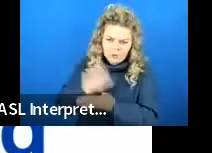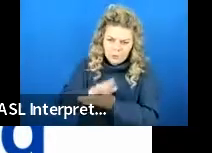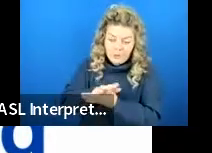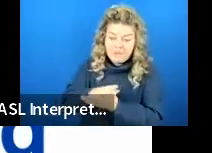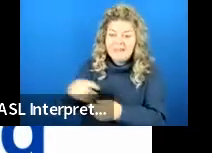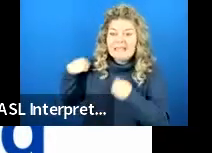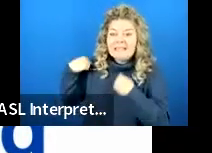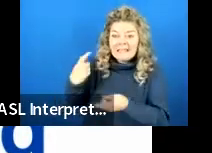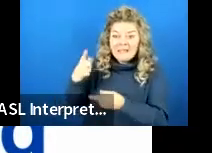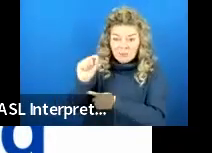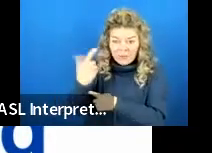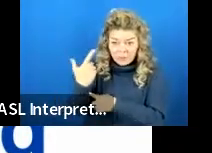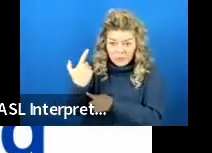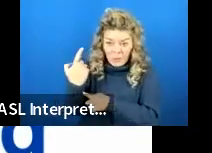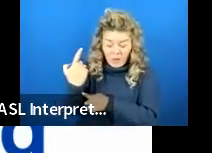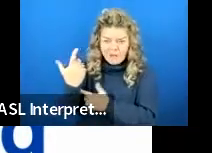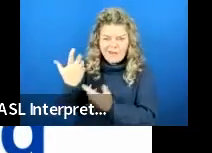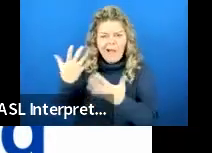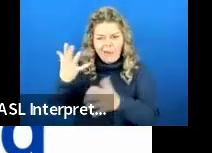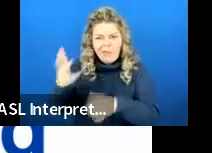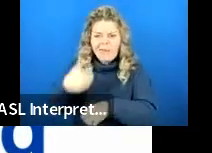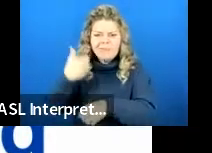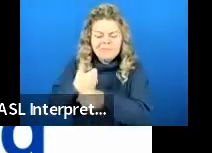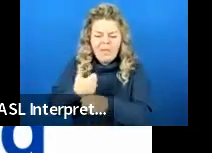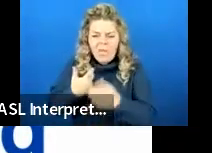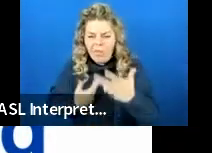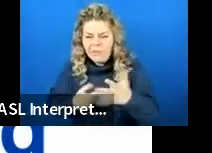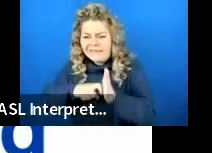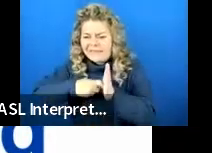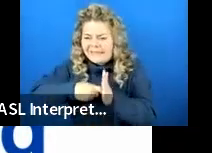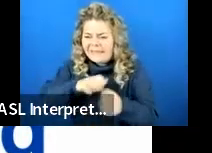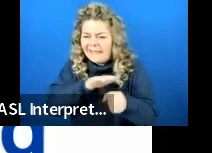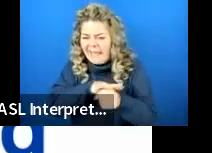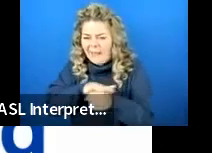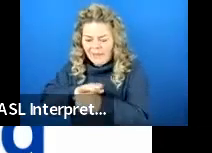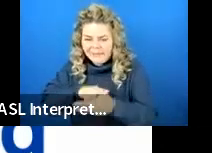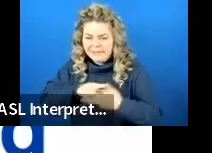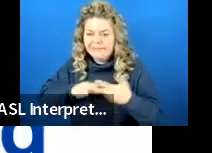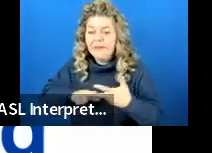We have deepened this work through three key areas, including our curriculum